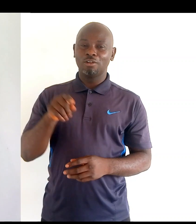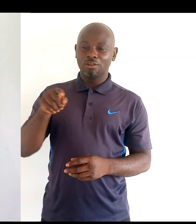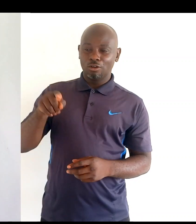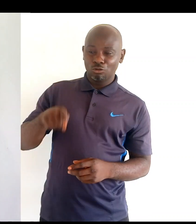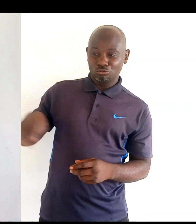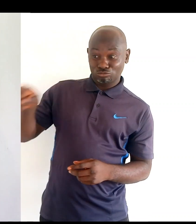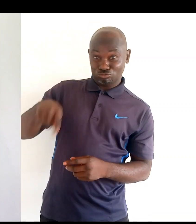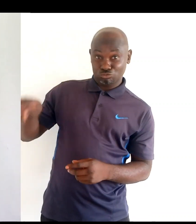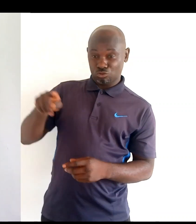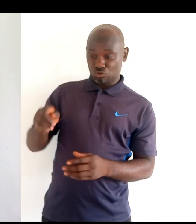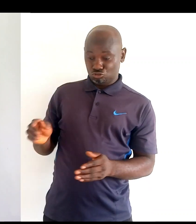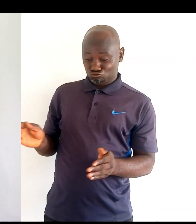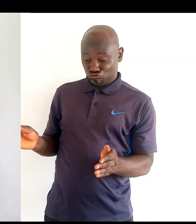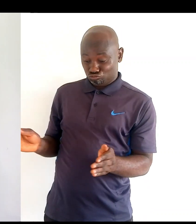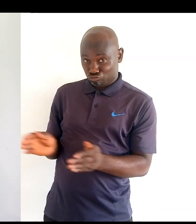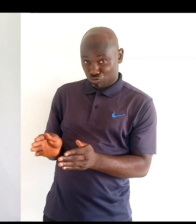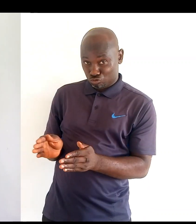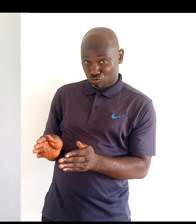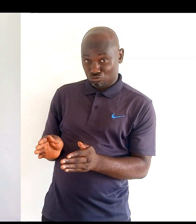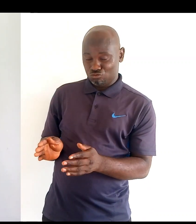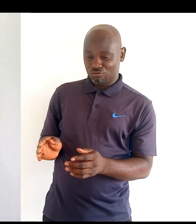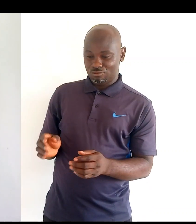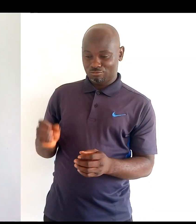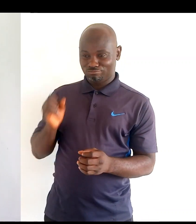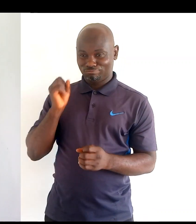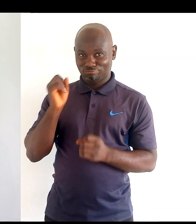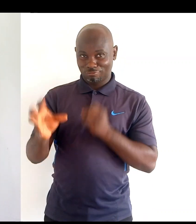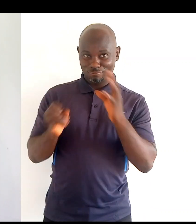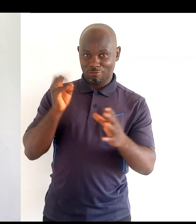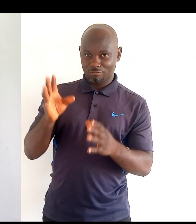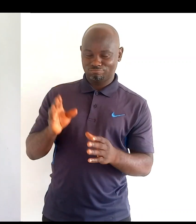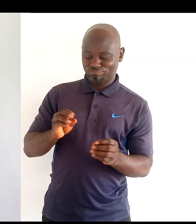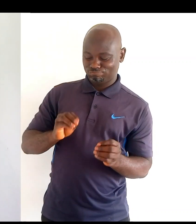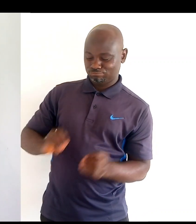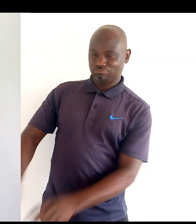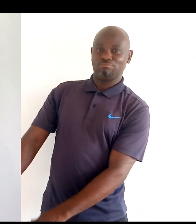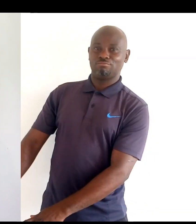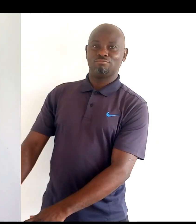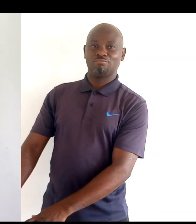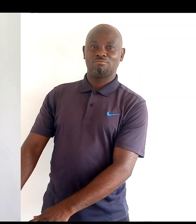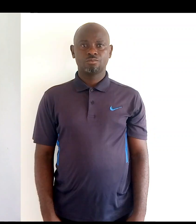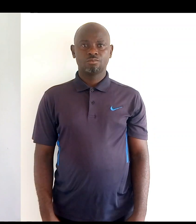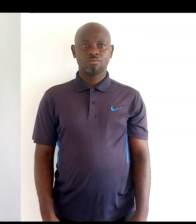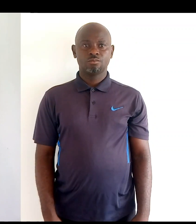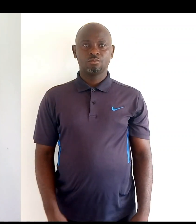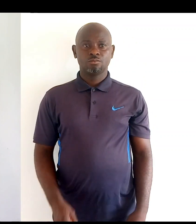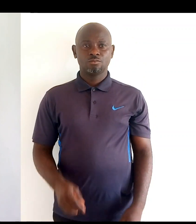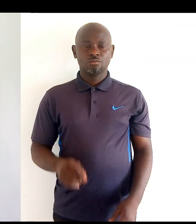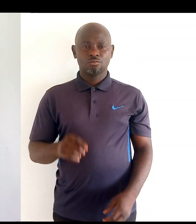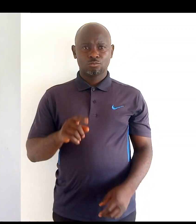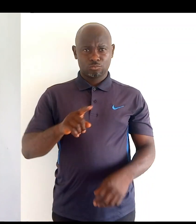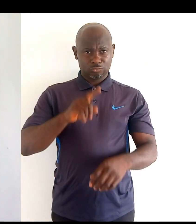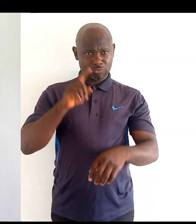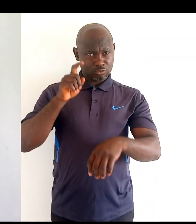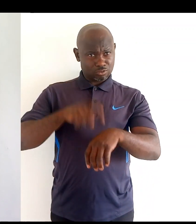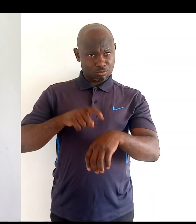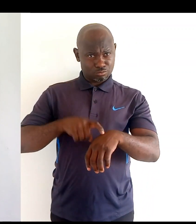sign language or to make even more drastic attempt to lipread the spoken languages in environment.